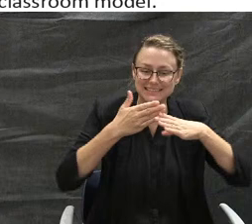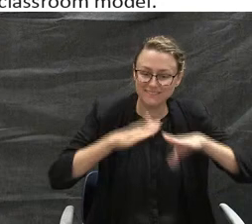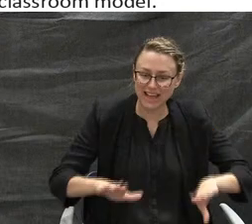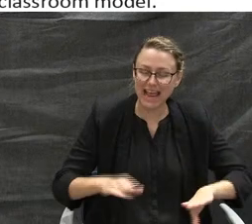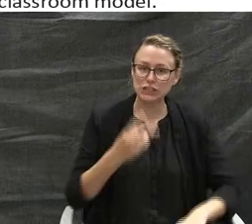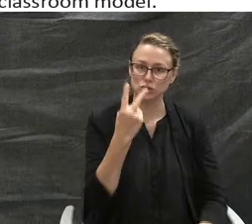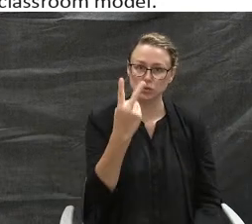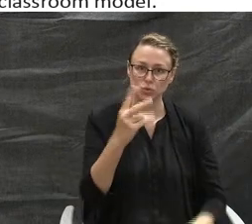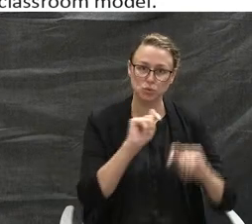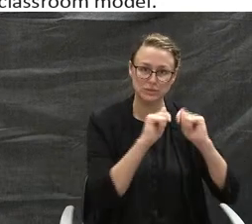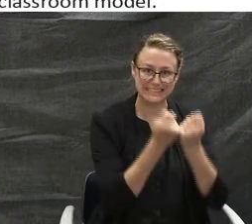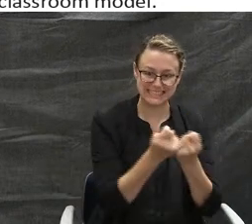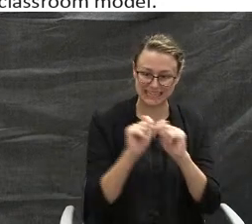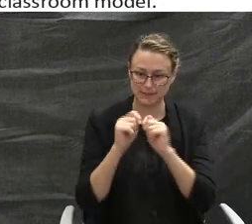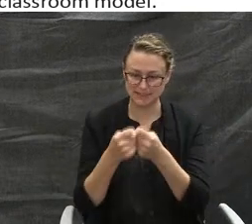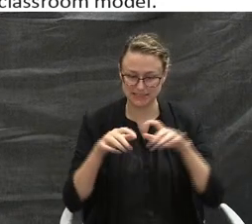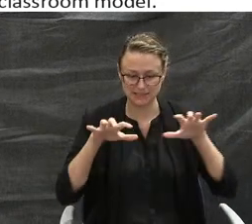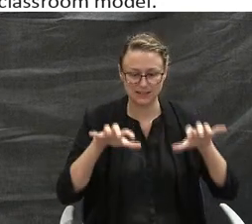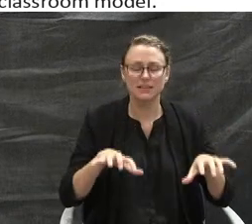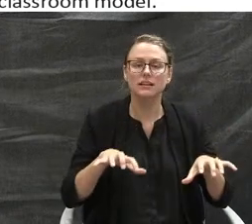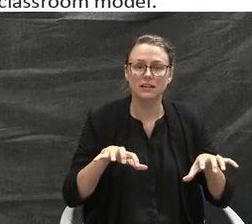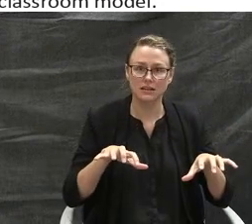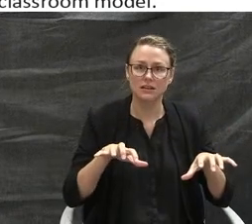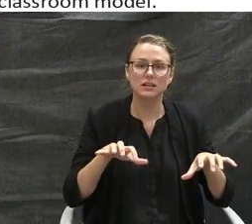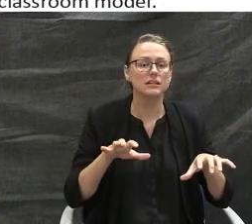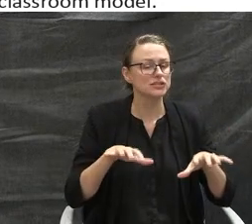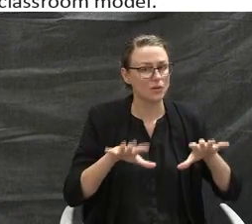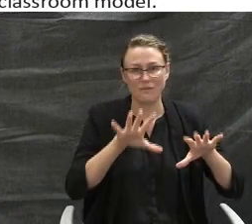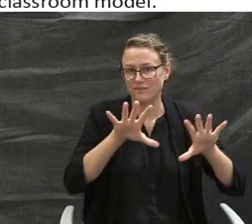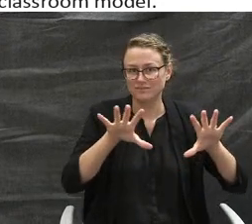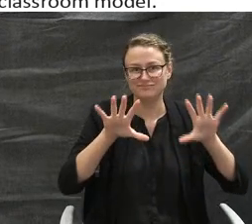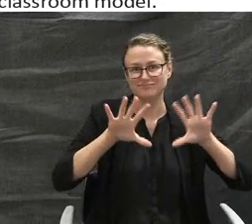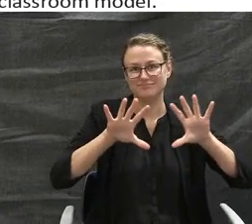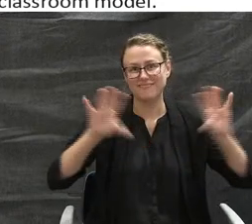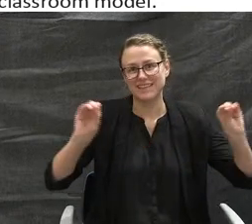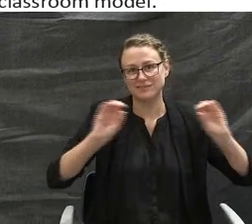And will hold those classes down to 50% of the capacity of the